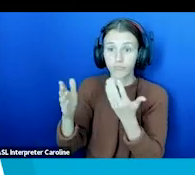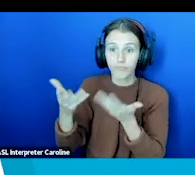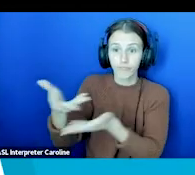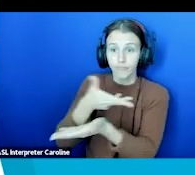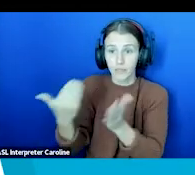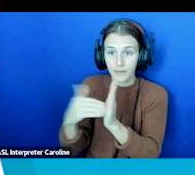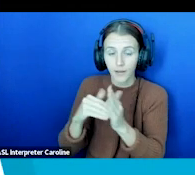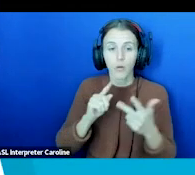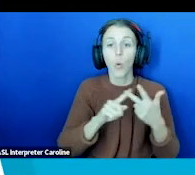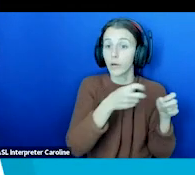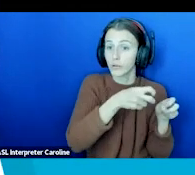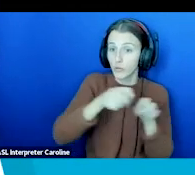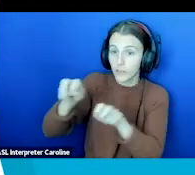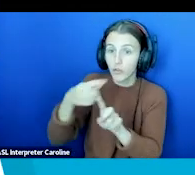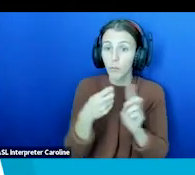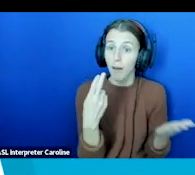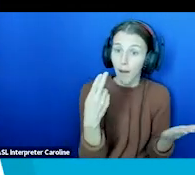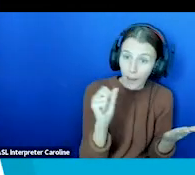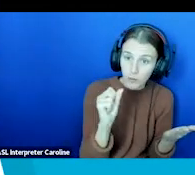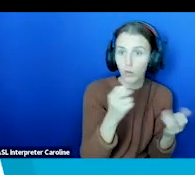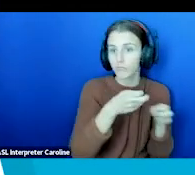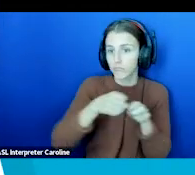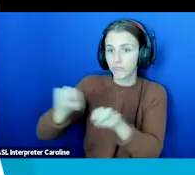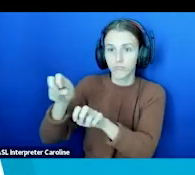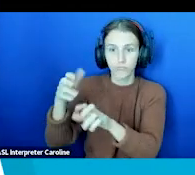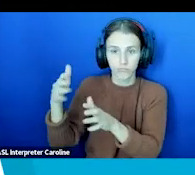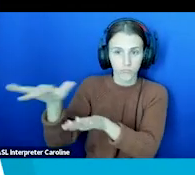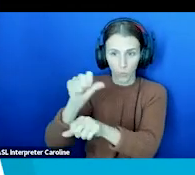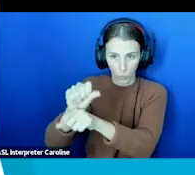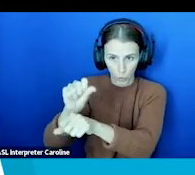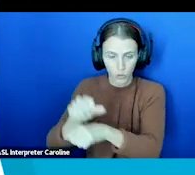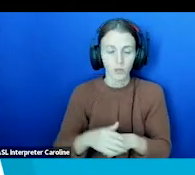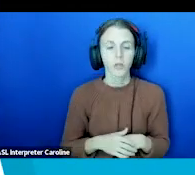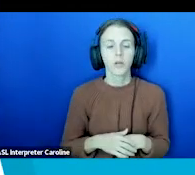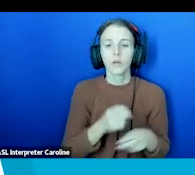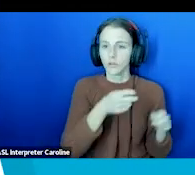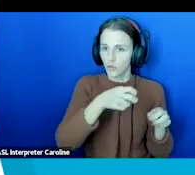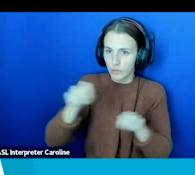TRANSITION FOR INDIVIDUALS WHO